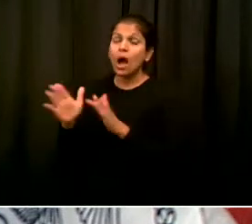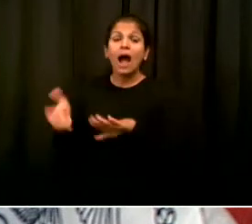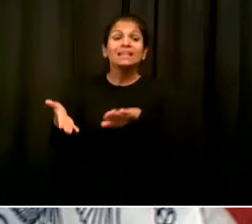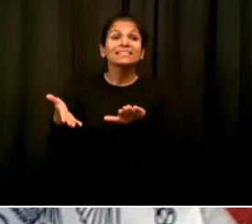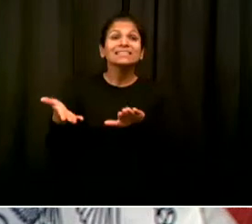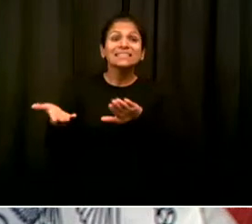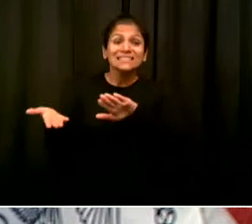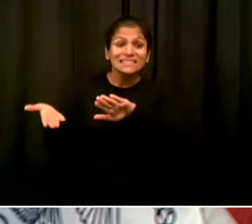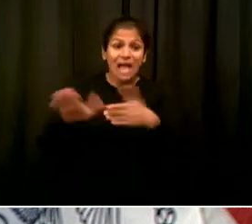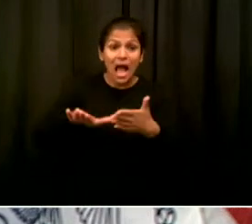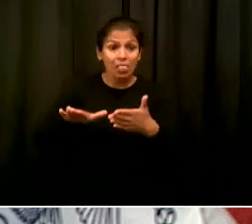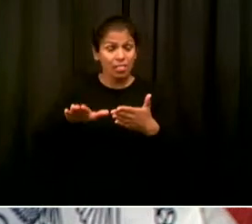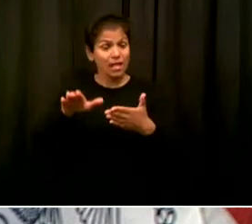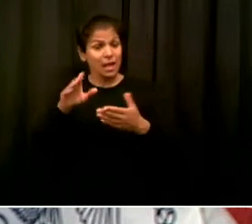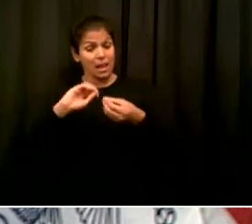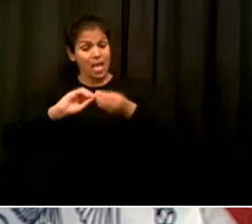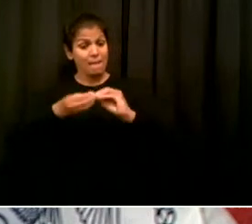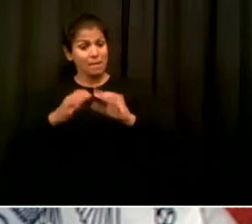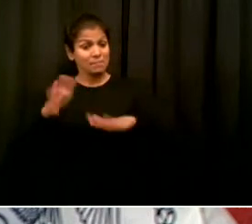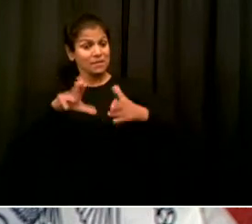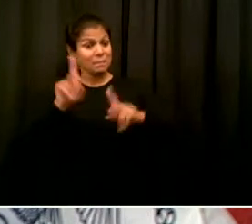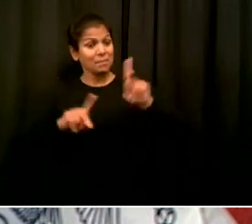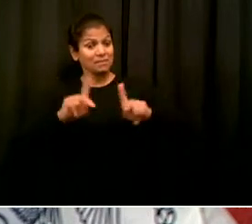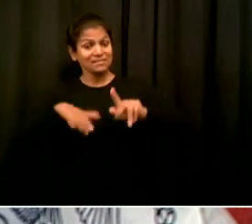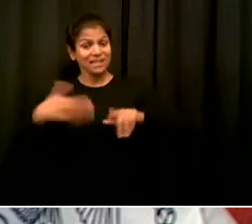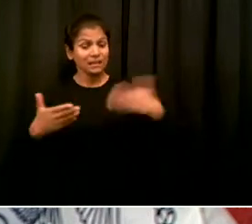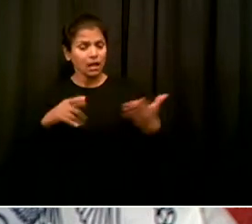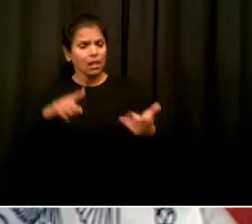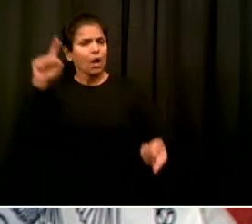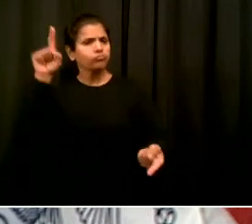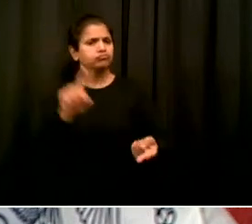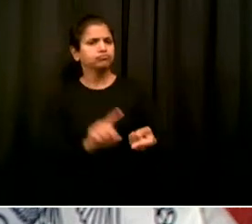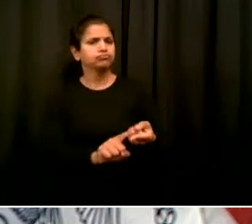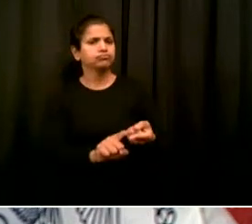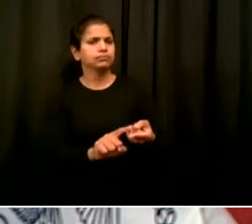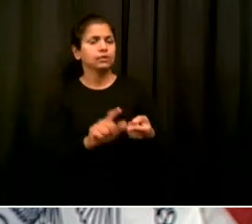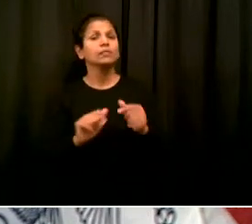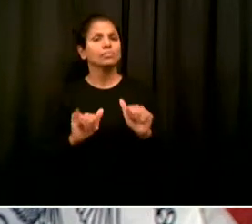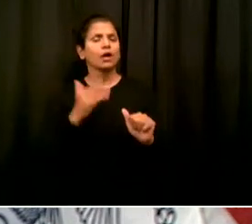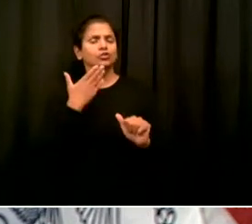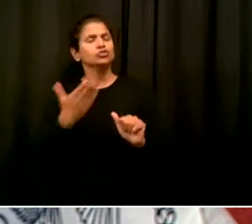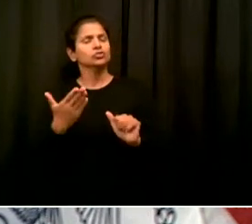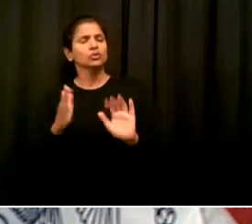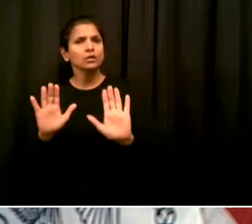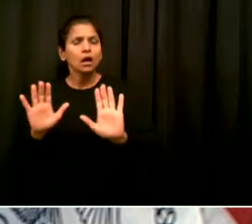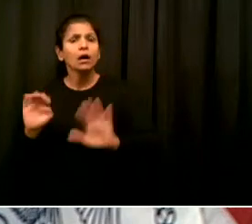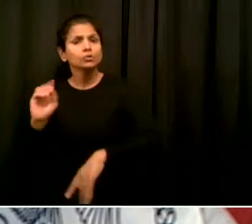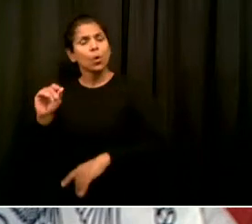STABLE. THANK GOD HOSPITALIZATIONS REMAIN RELATIVELY LOOW. THTHNKA G GOD E TH NUMBER OF DEATHS REMAINS VERY LOW. BUT WE HAVE TO O